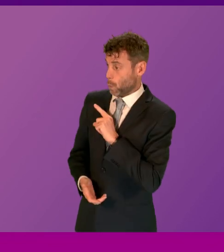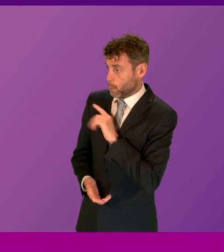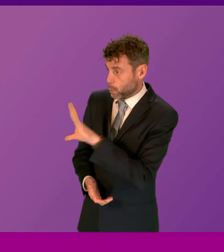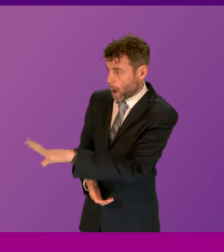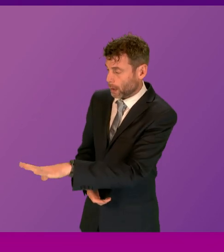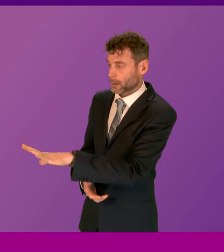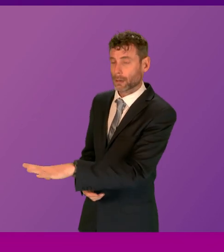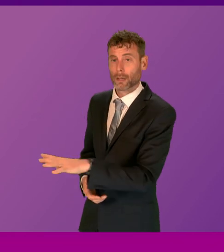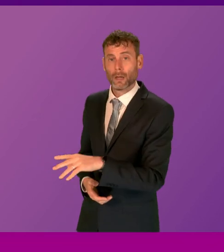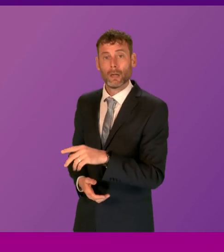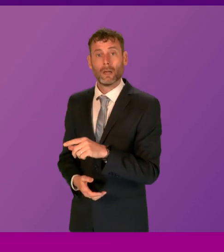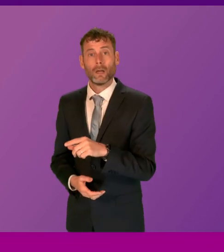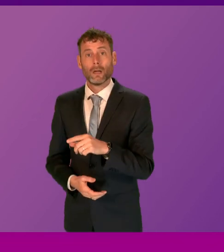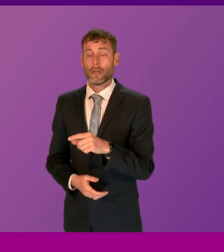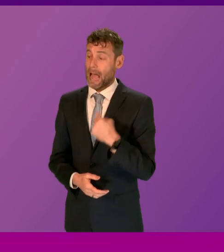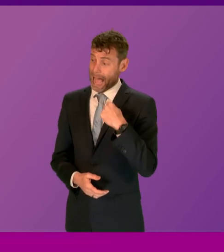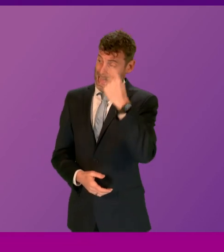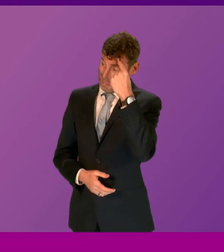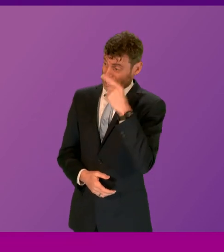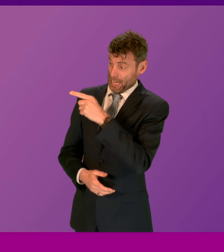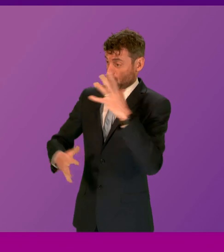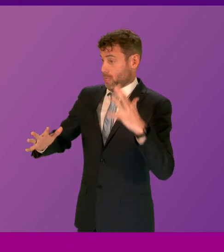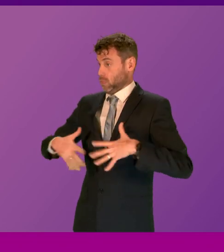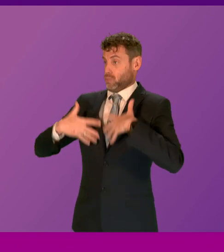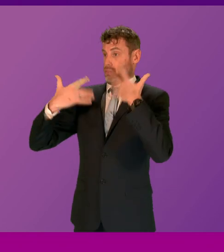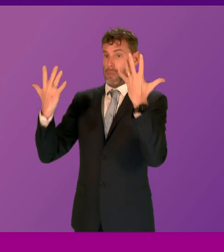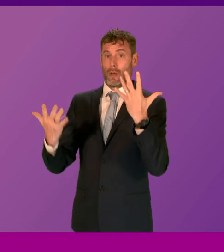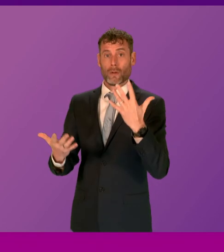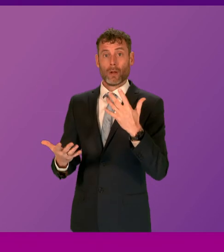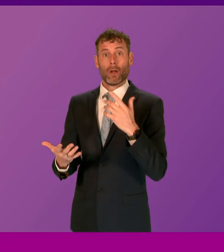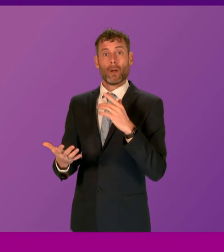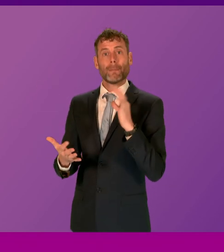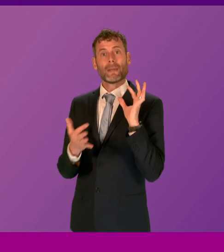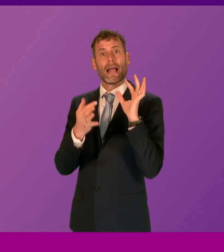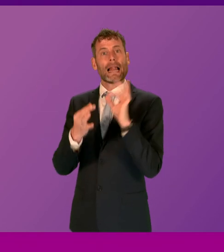He mentioned The Press and Journal—a great paper that I read regularly—so it might